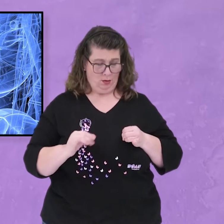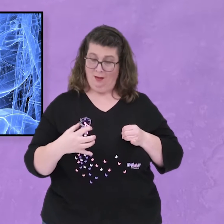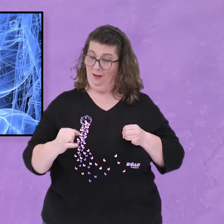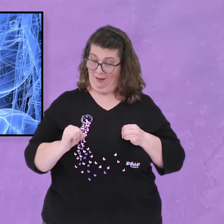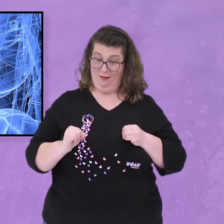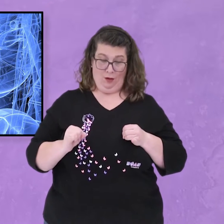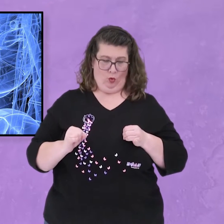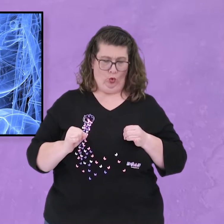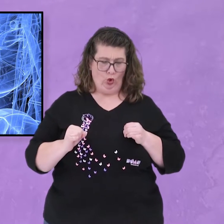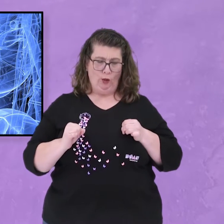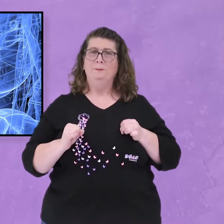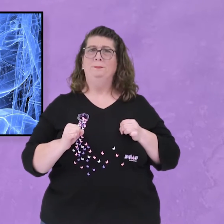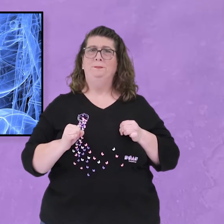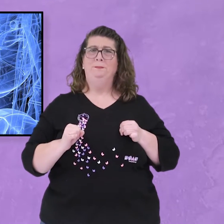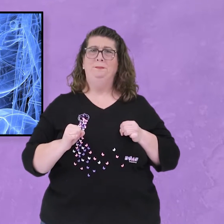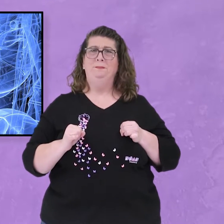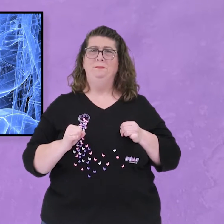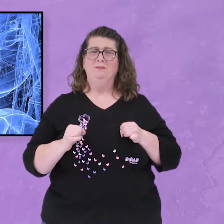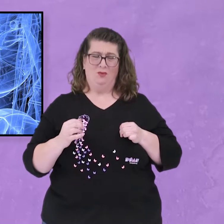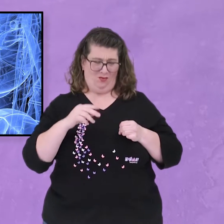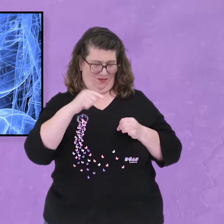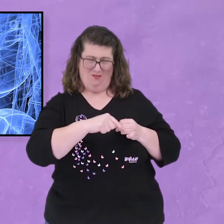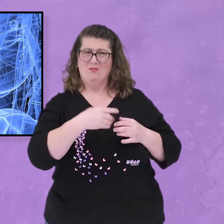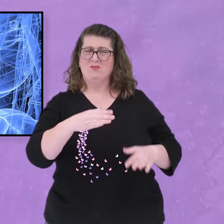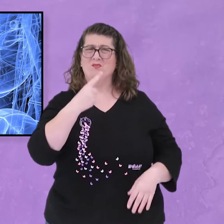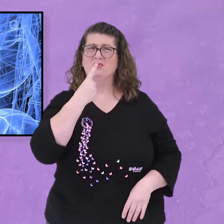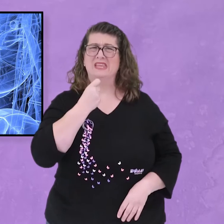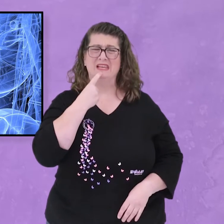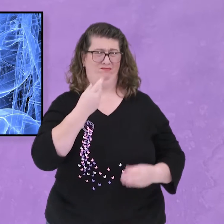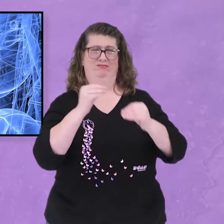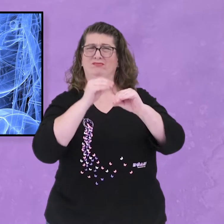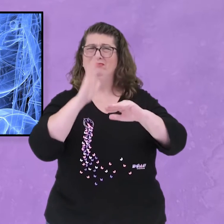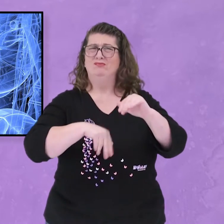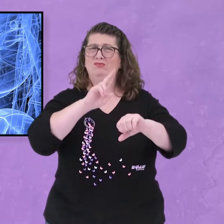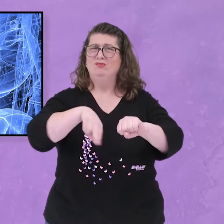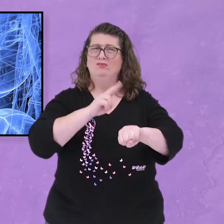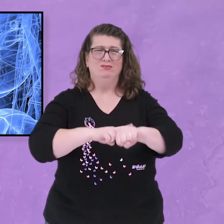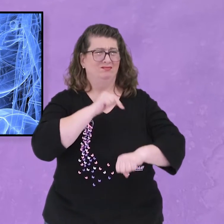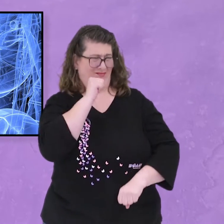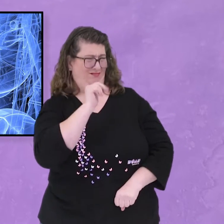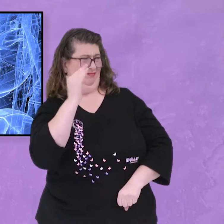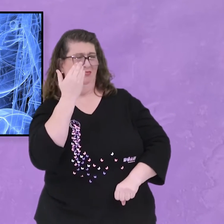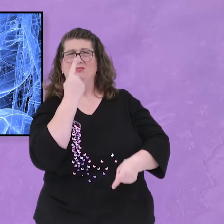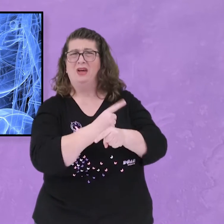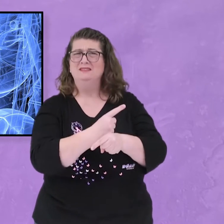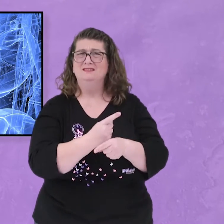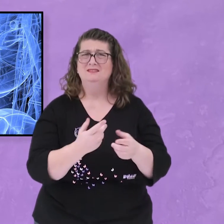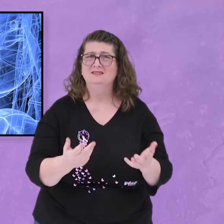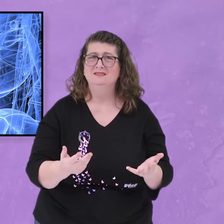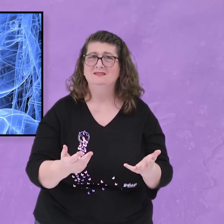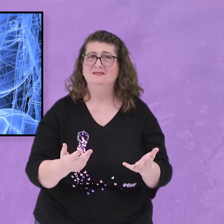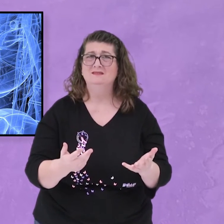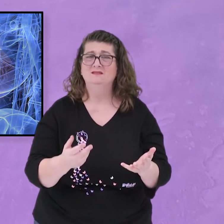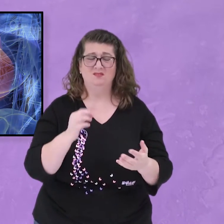newly inverted nipple, or redness or